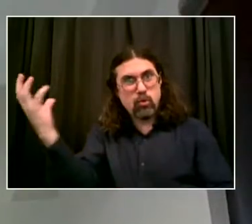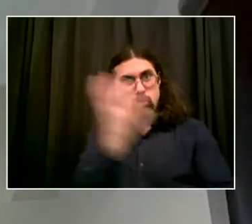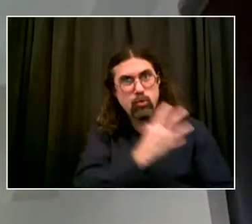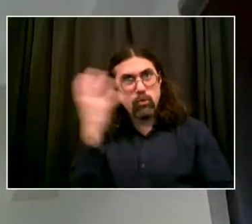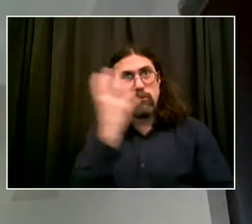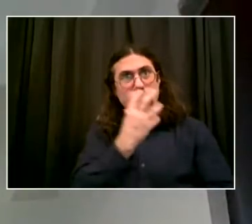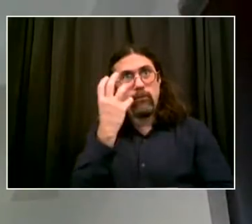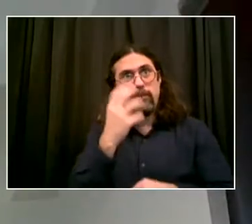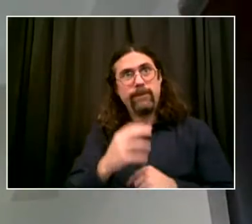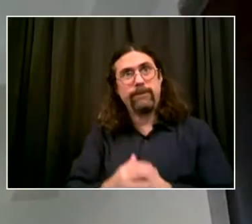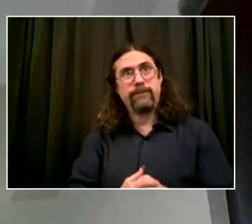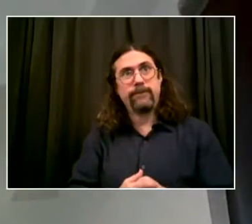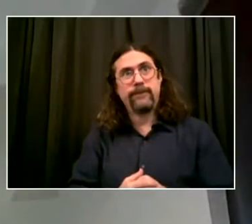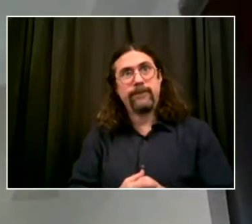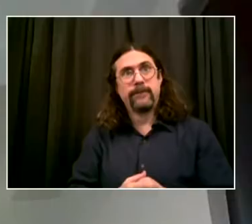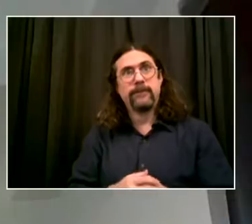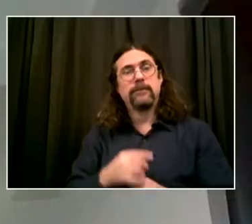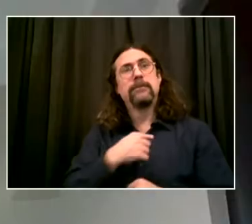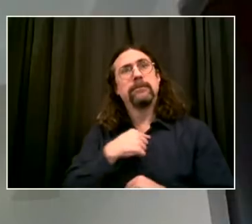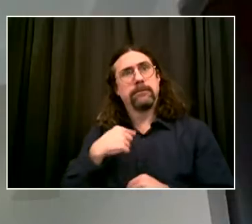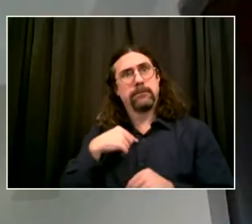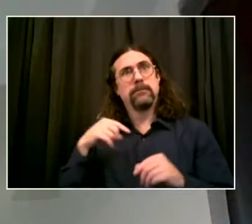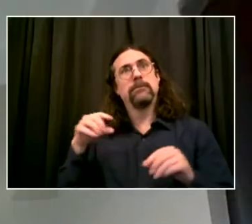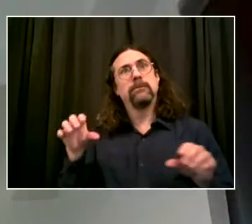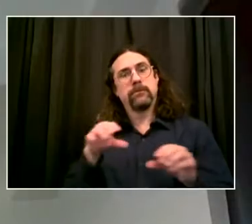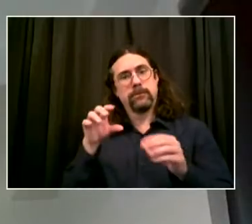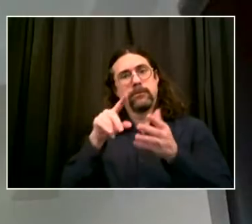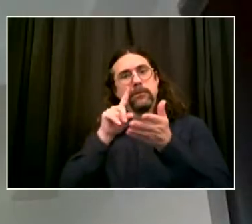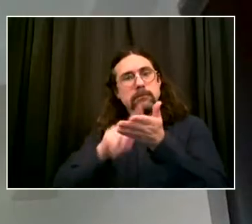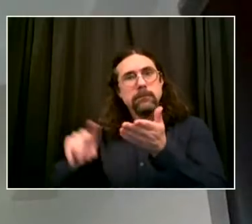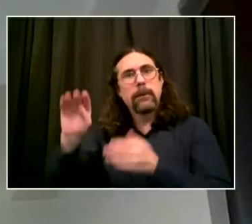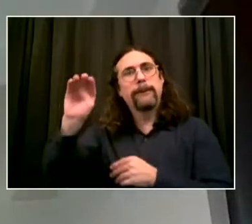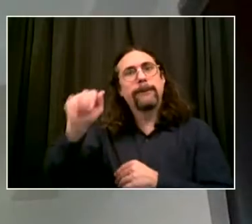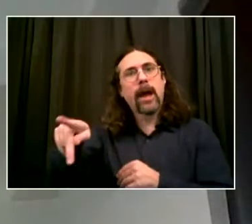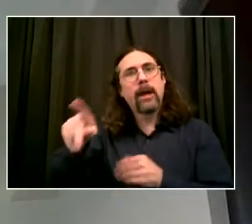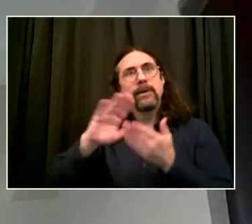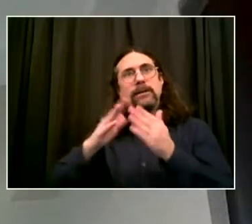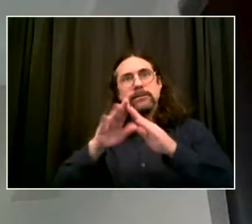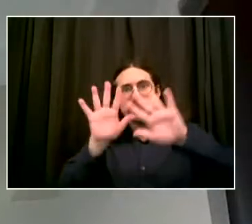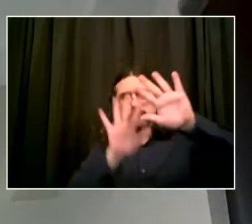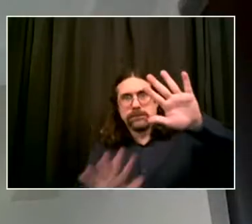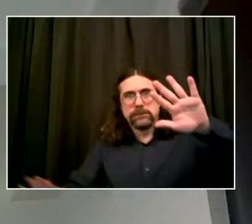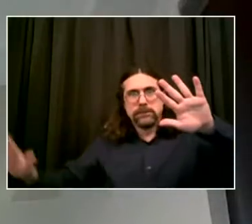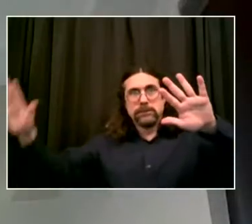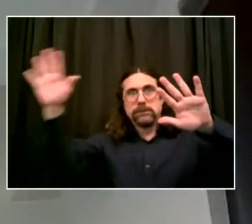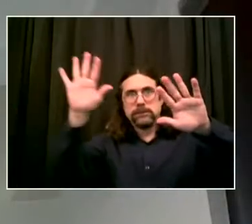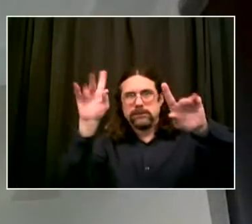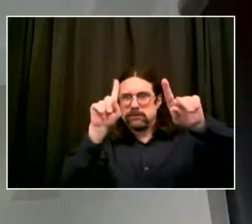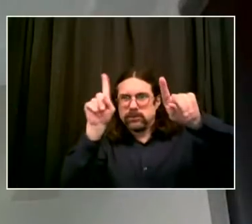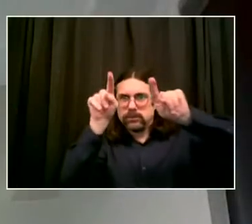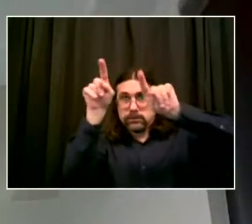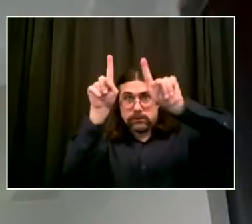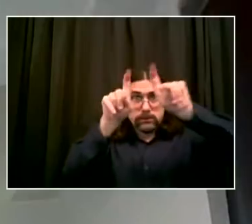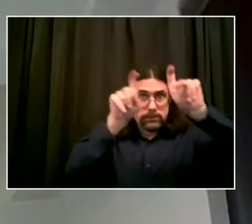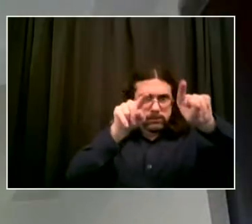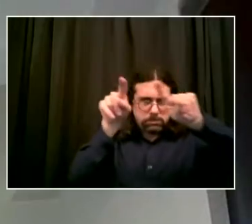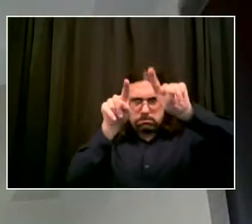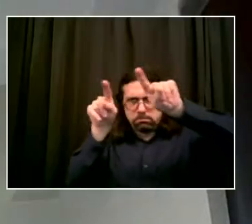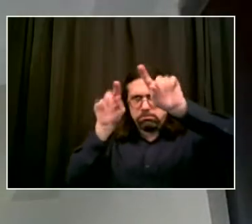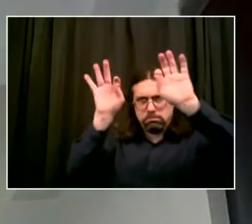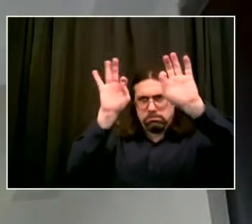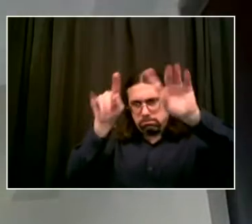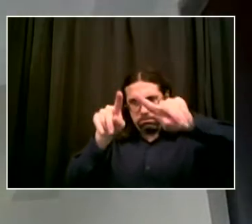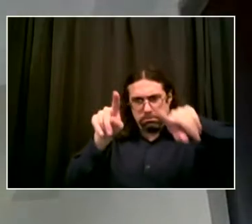TESTING MEANS